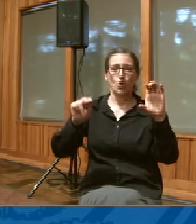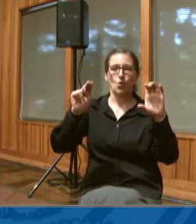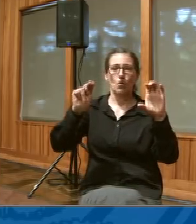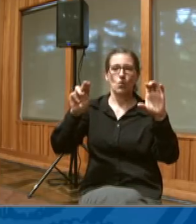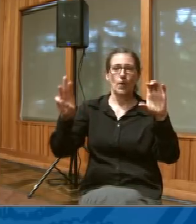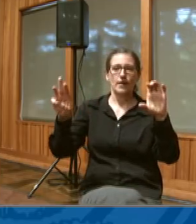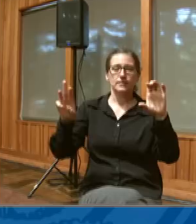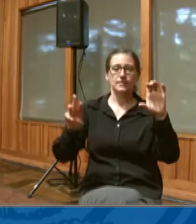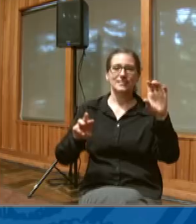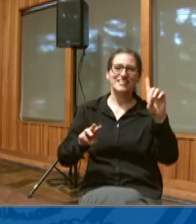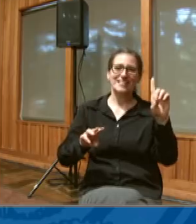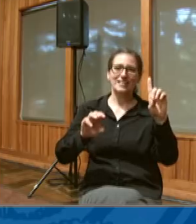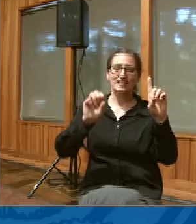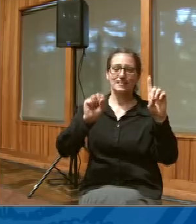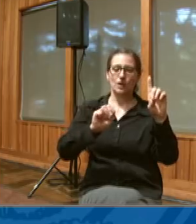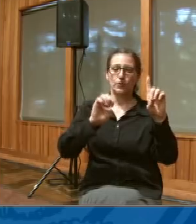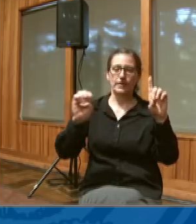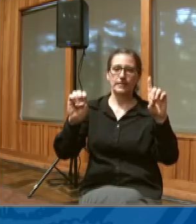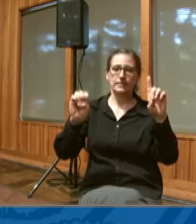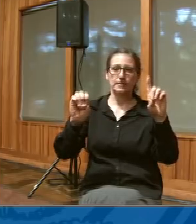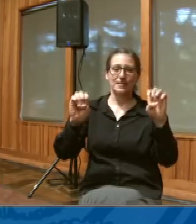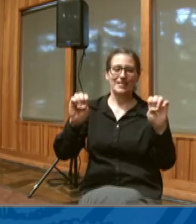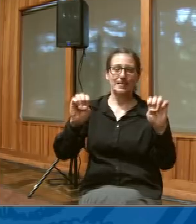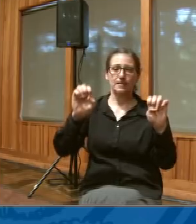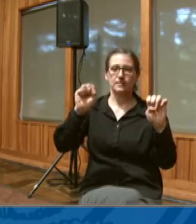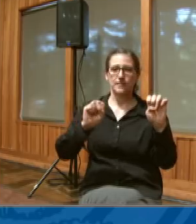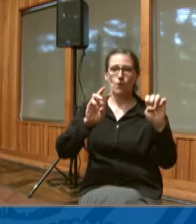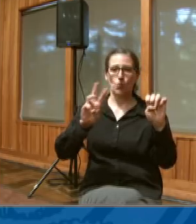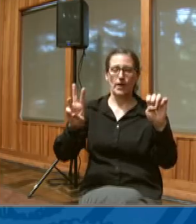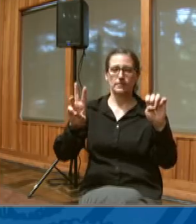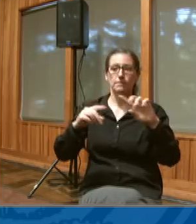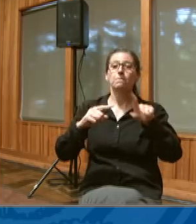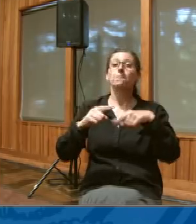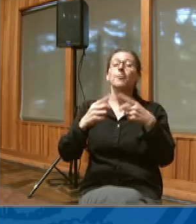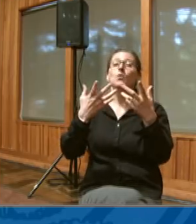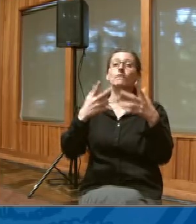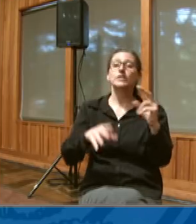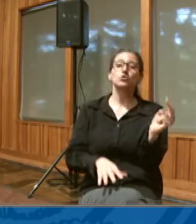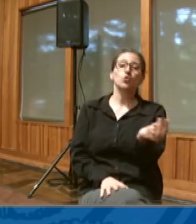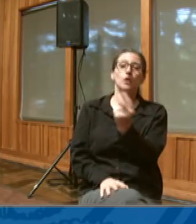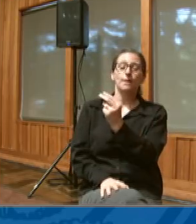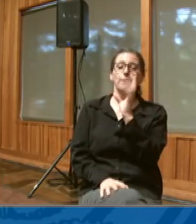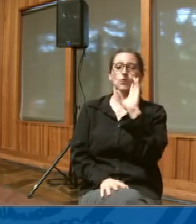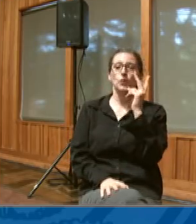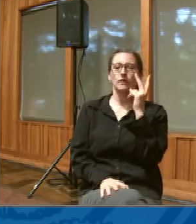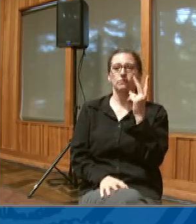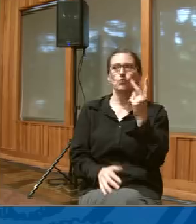WHERE IN PORTLAND DO YOU LIVE? PRESS A FOR NORTH B,